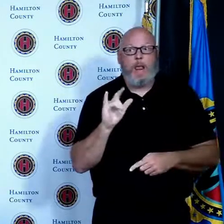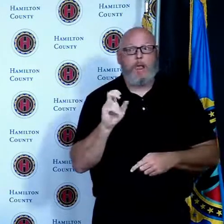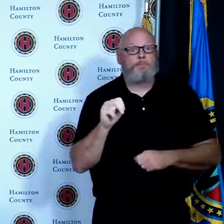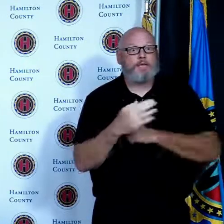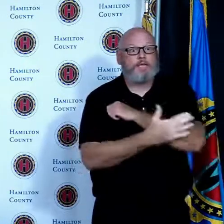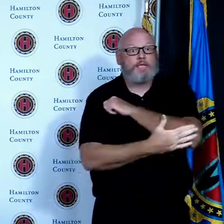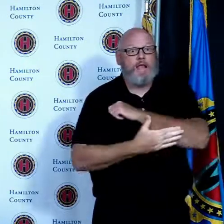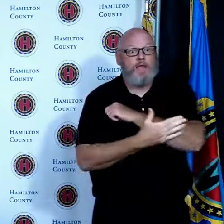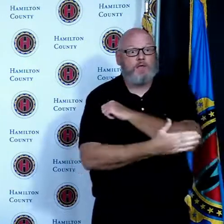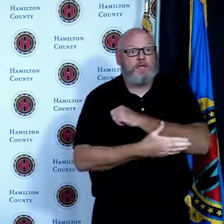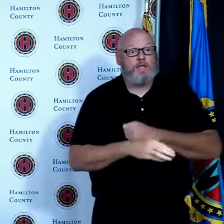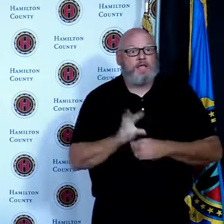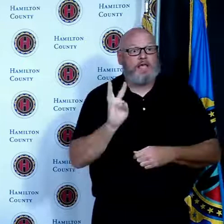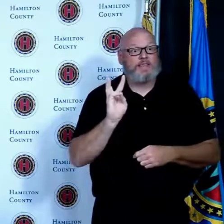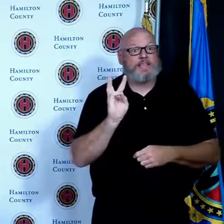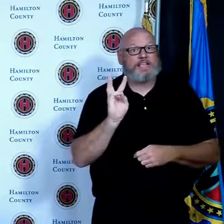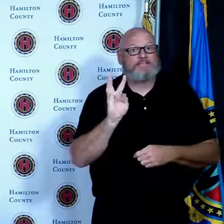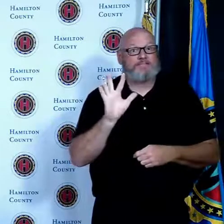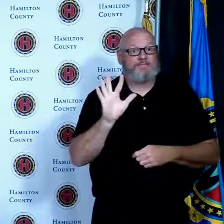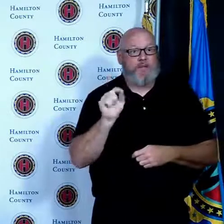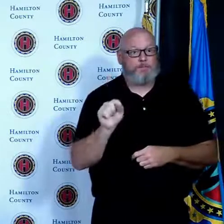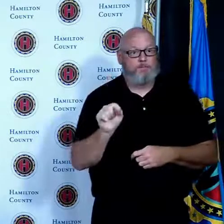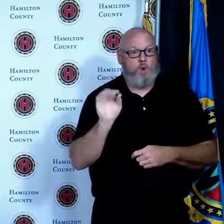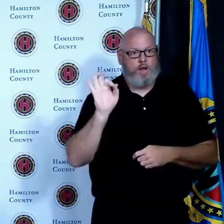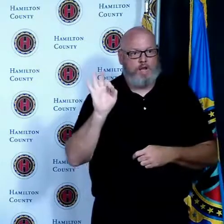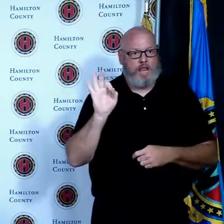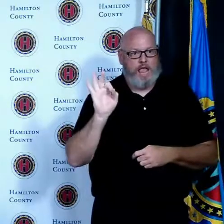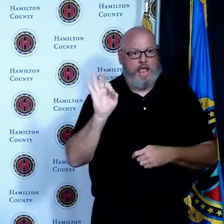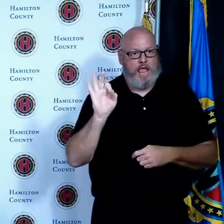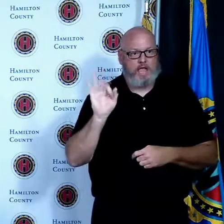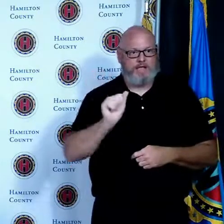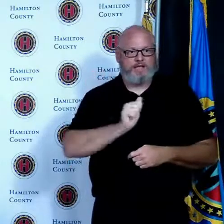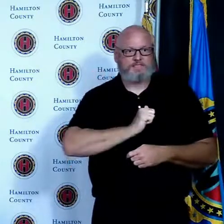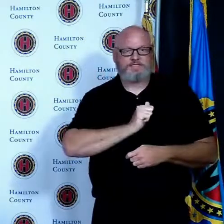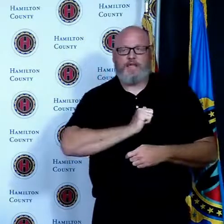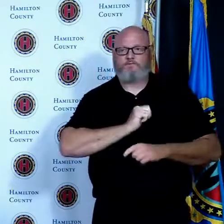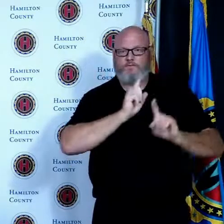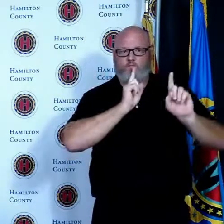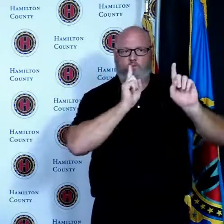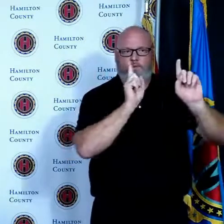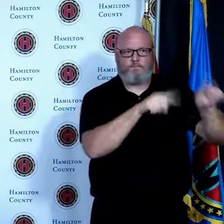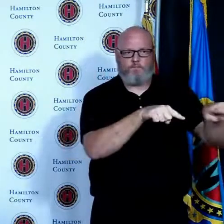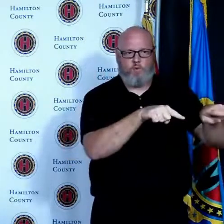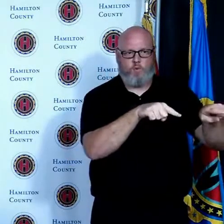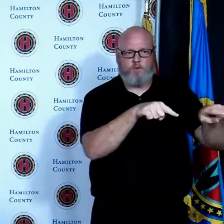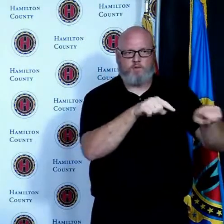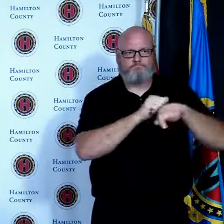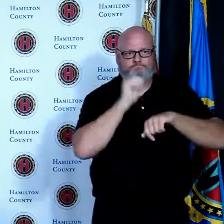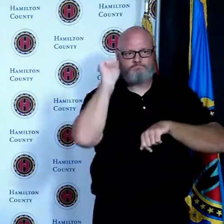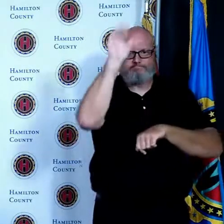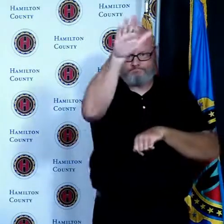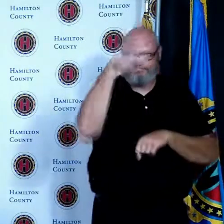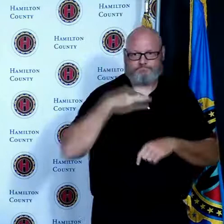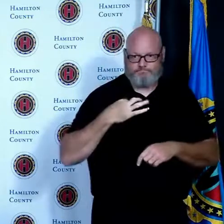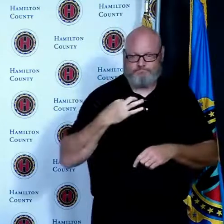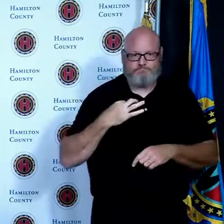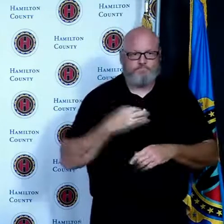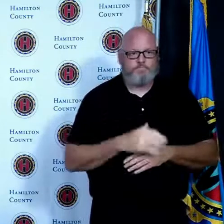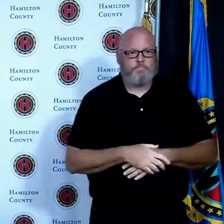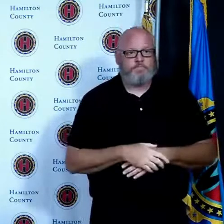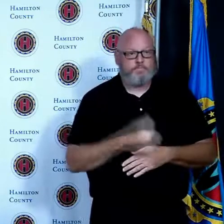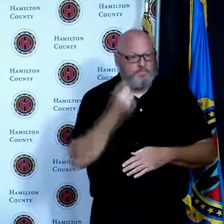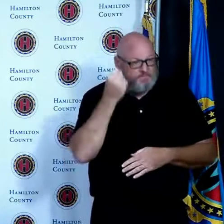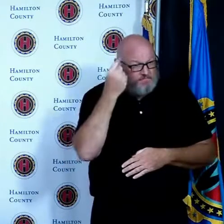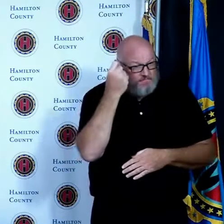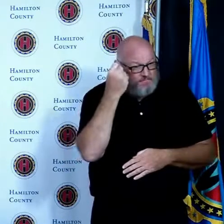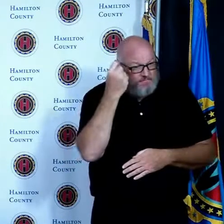cumulative self-response rate down from 67.2 at this stage in 2010.